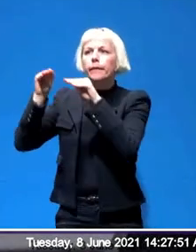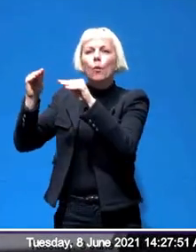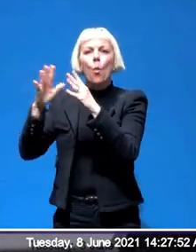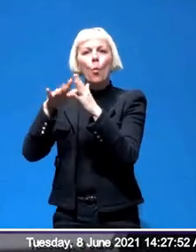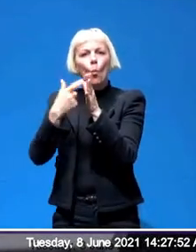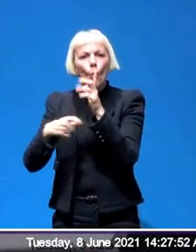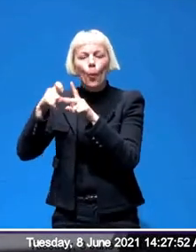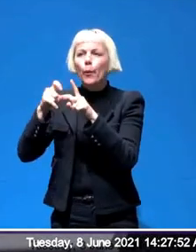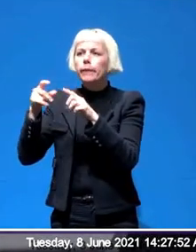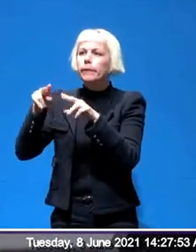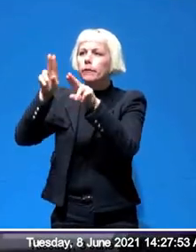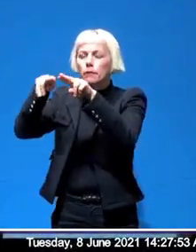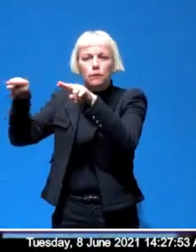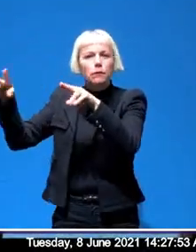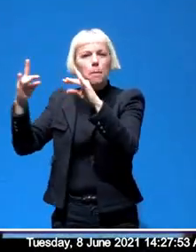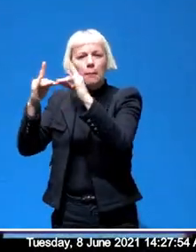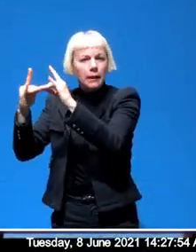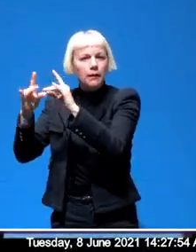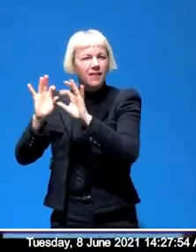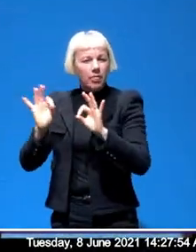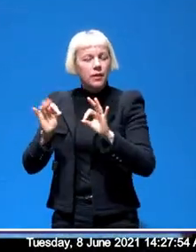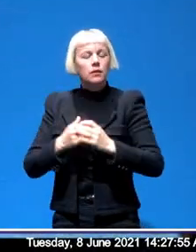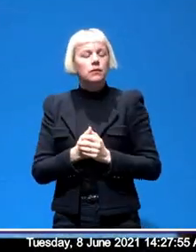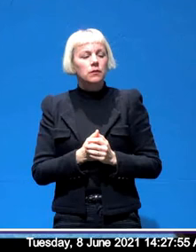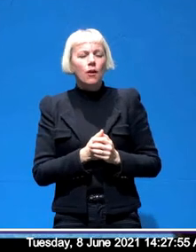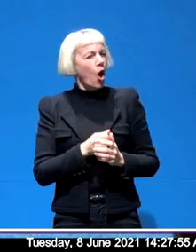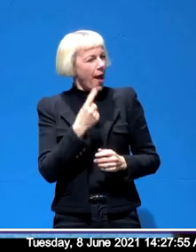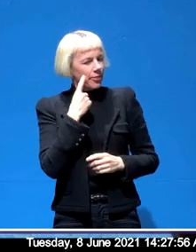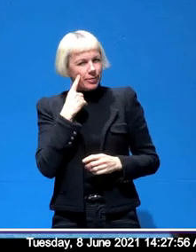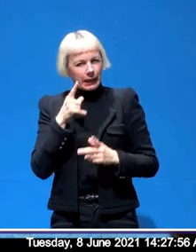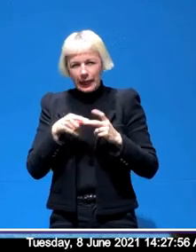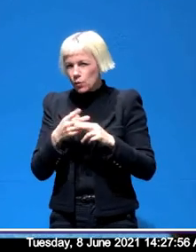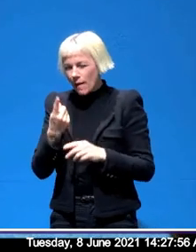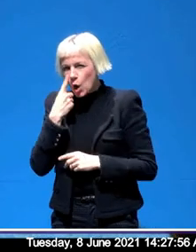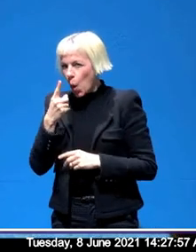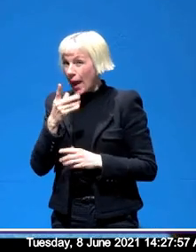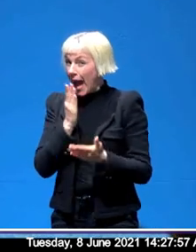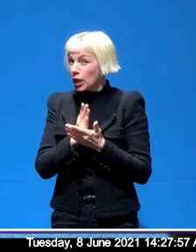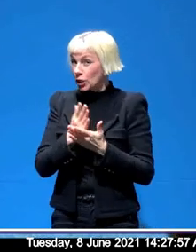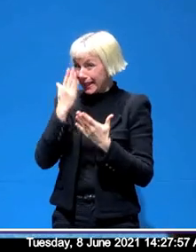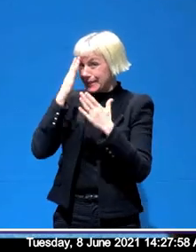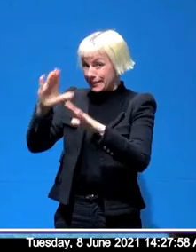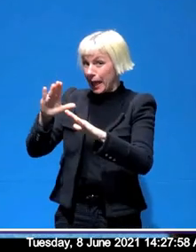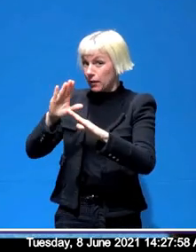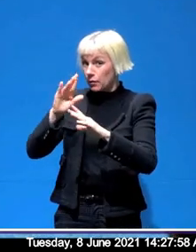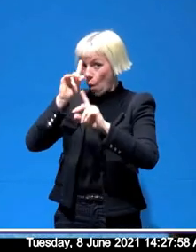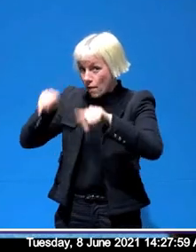If you look at the last line of the summary under "Details", "Client was admitted overnight for observation."